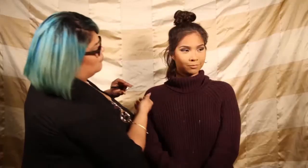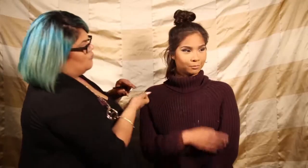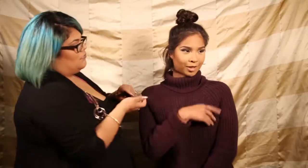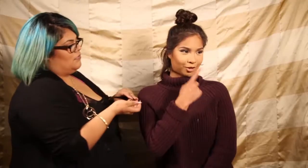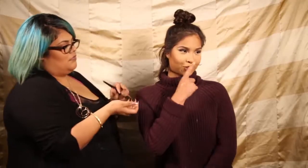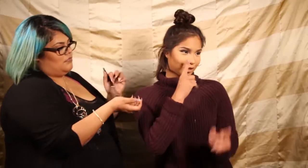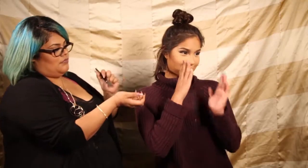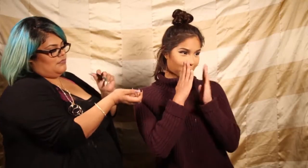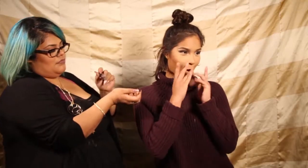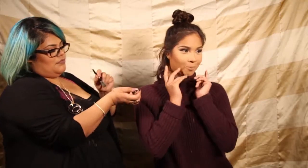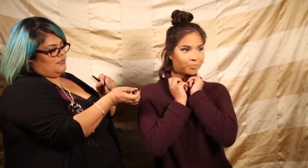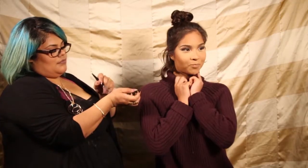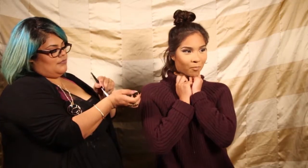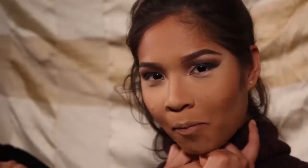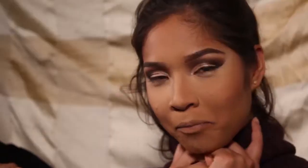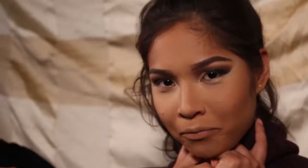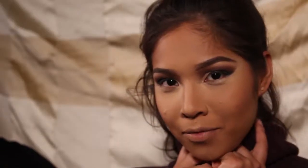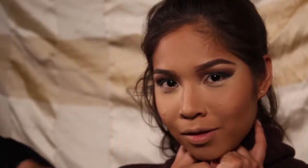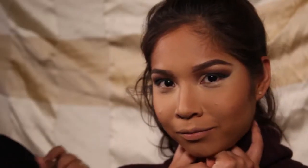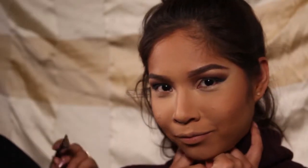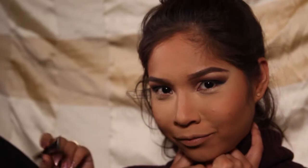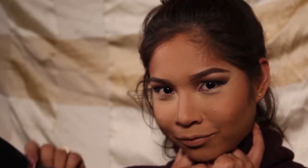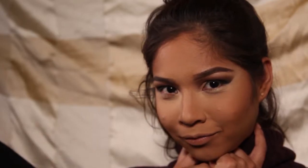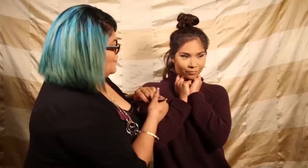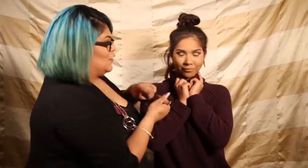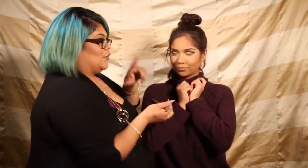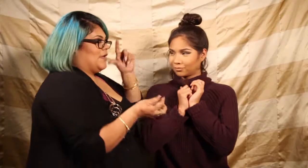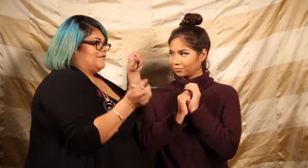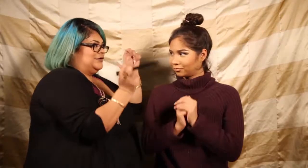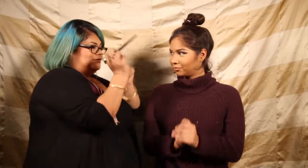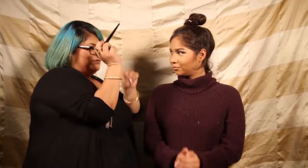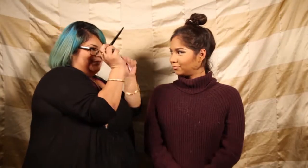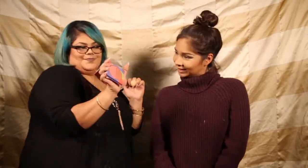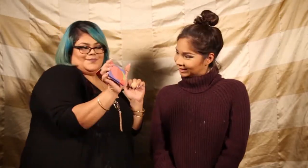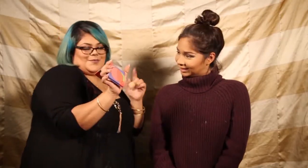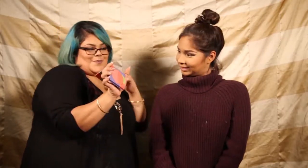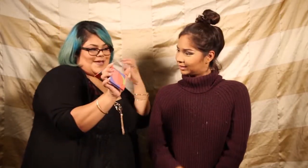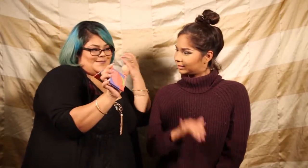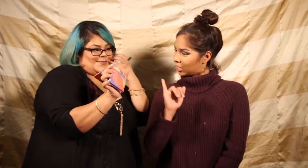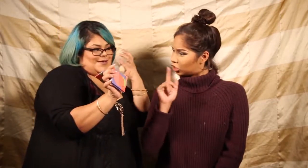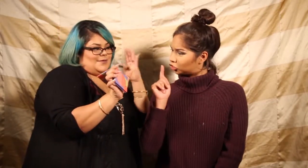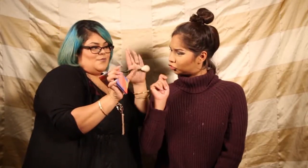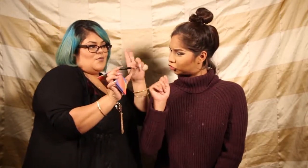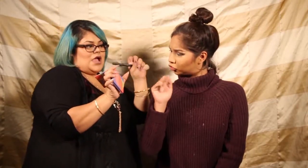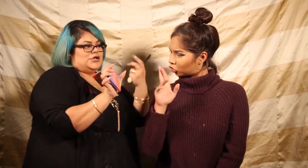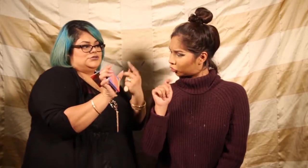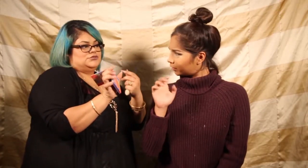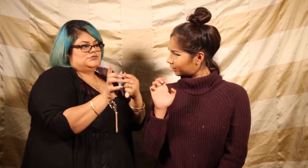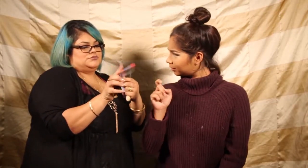my nose looks small now.. no plastic surgey needed... is that Tarte?